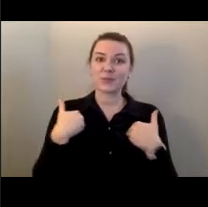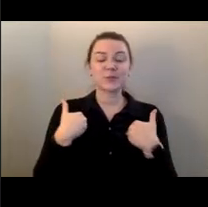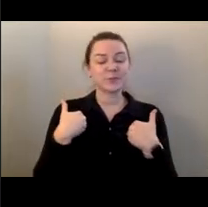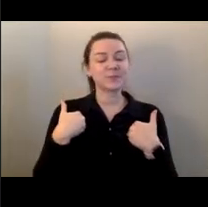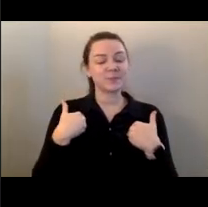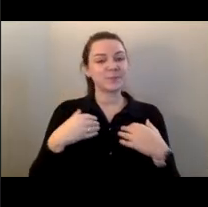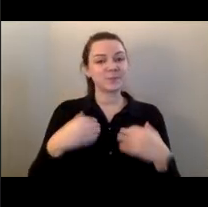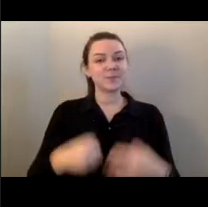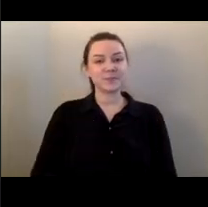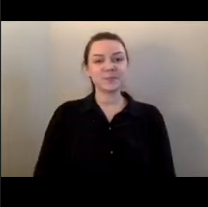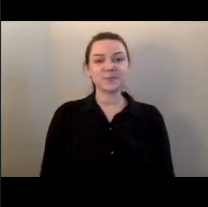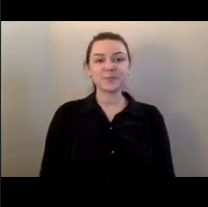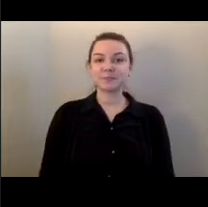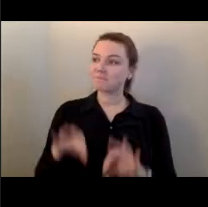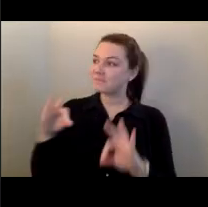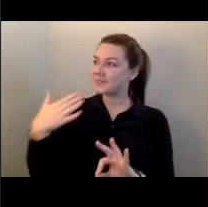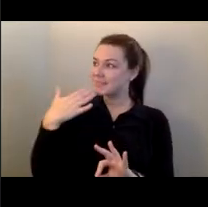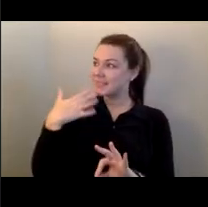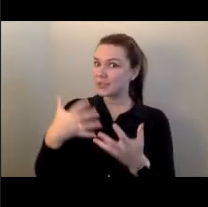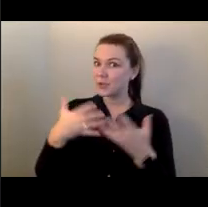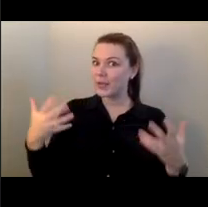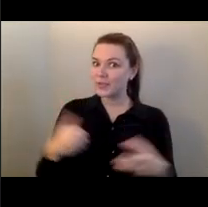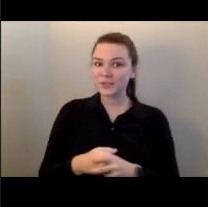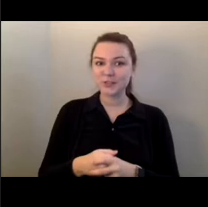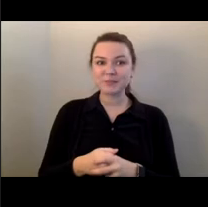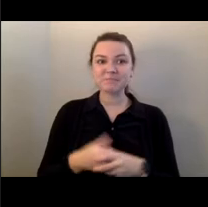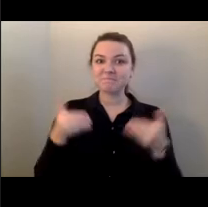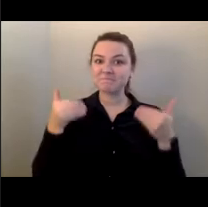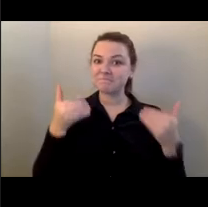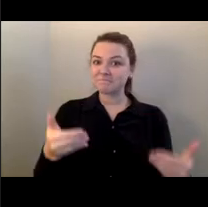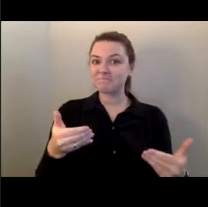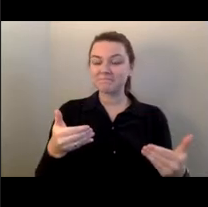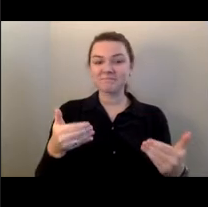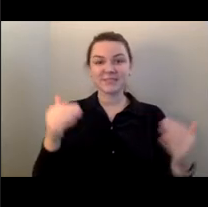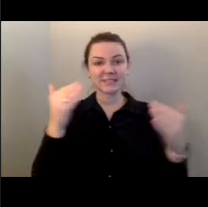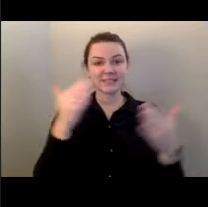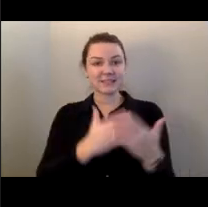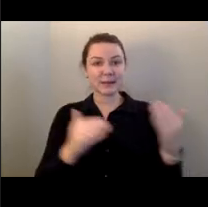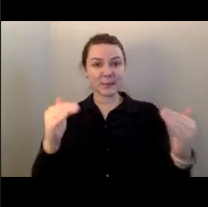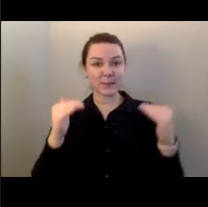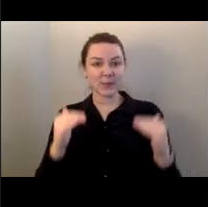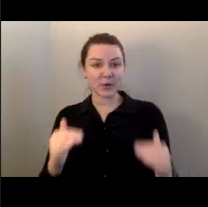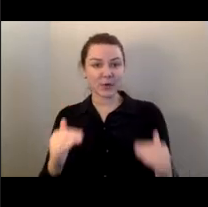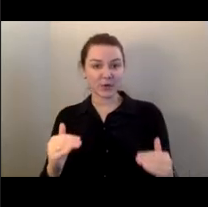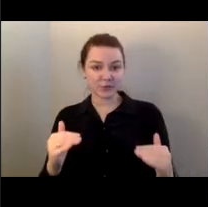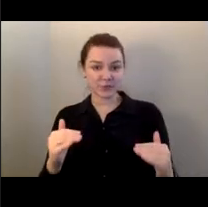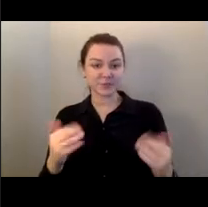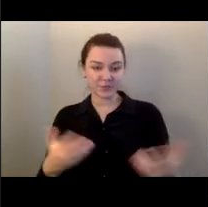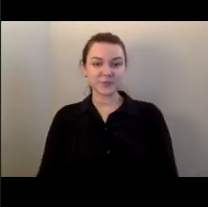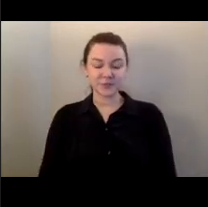[Kathy] Perfect. Well, thank you so much. Let's dive into the next part of your webinar. Thank you. - All right.